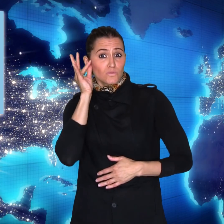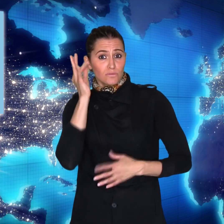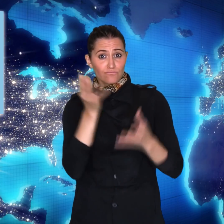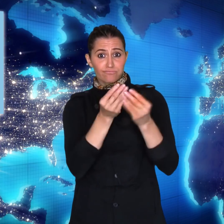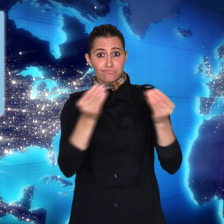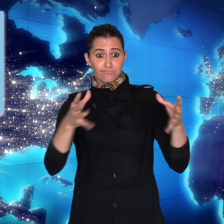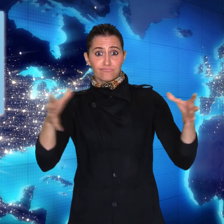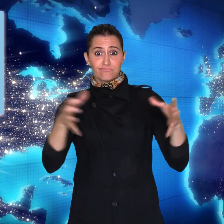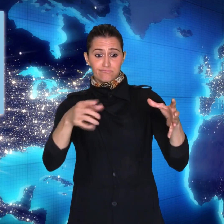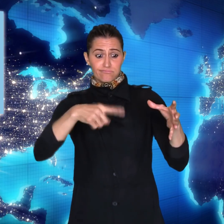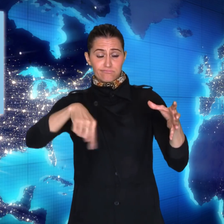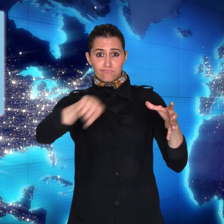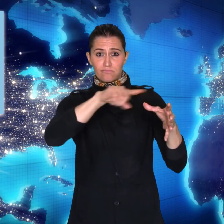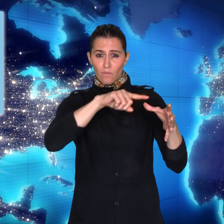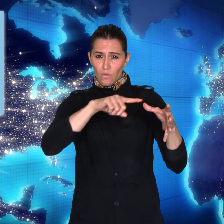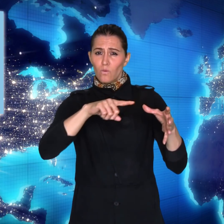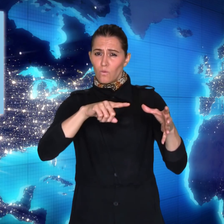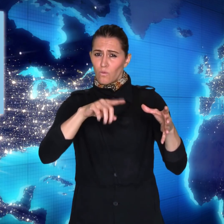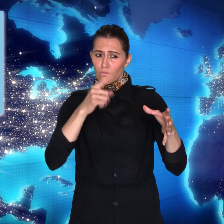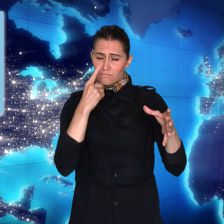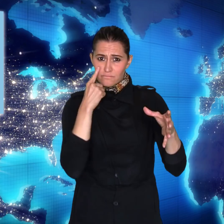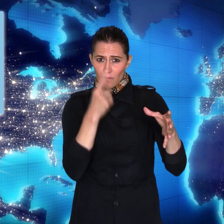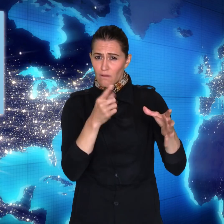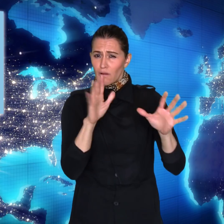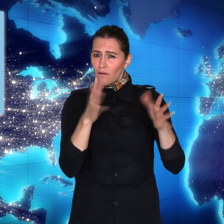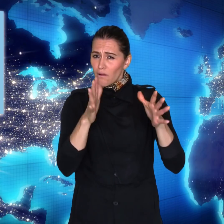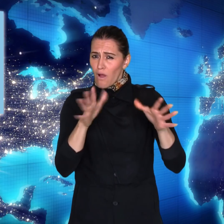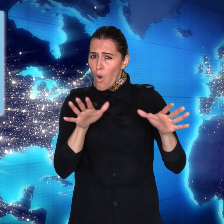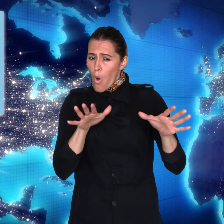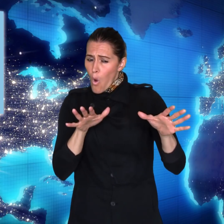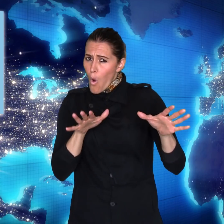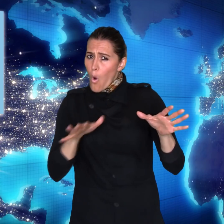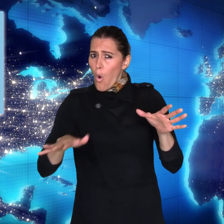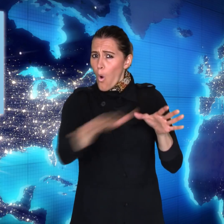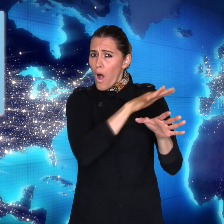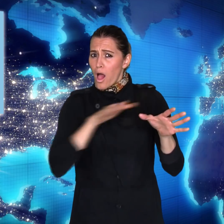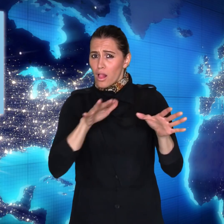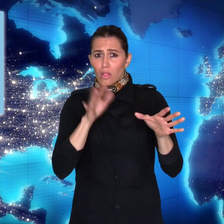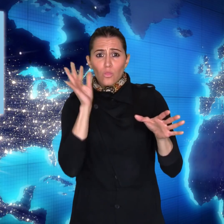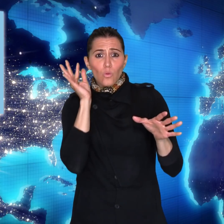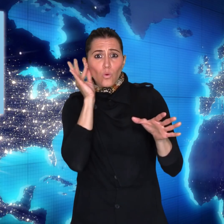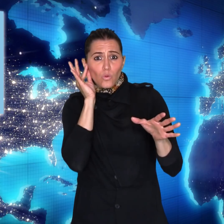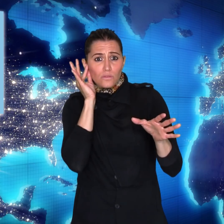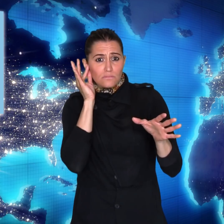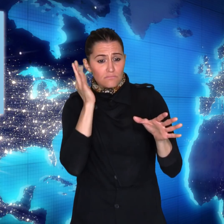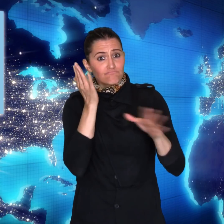the school was molested.